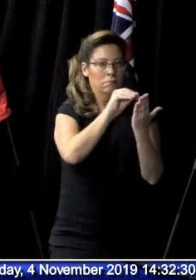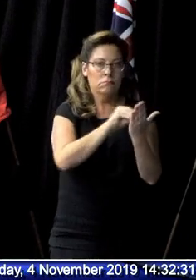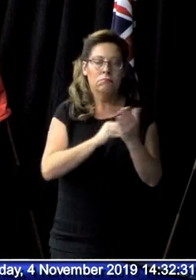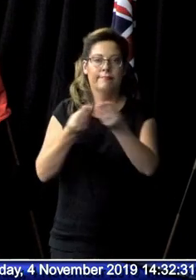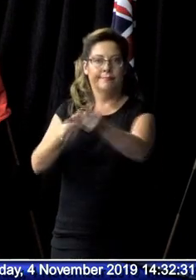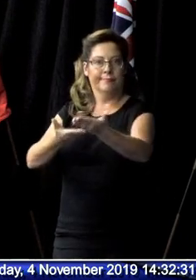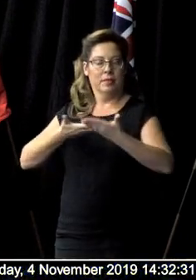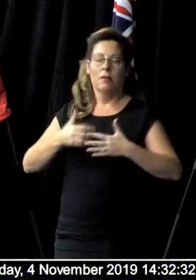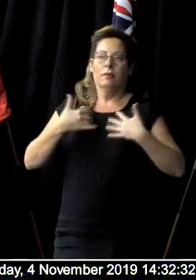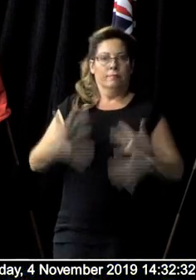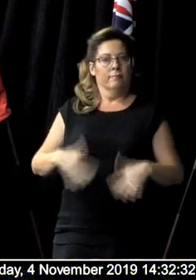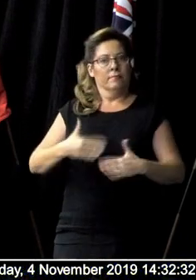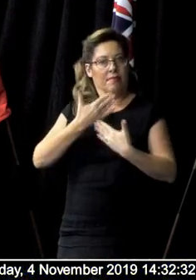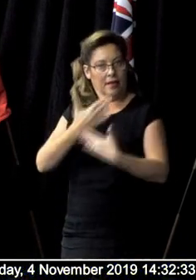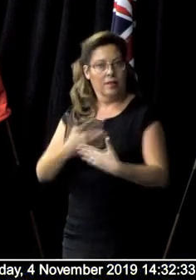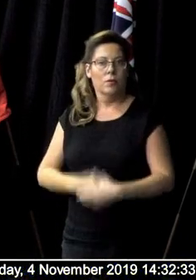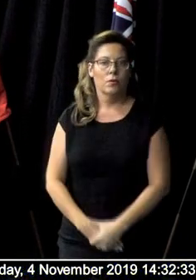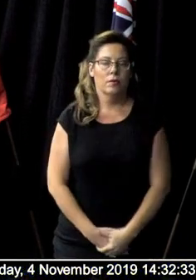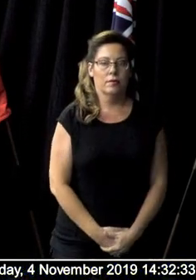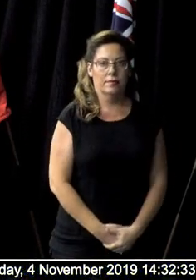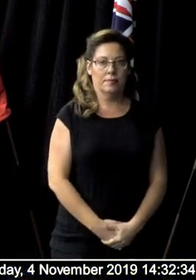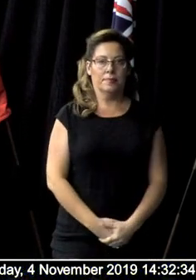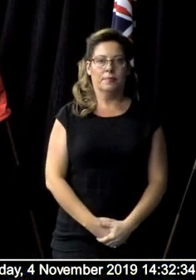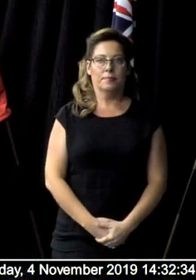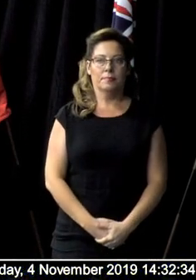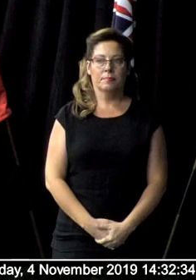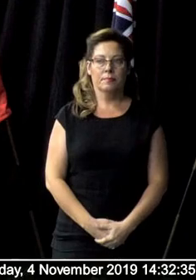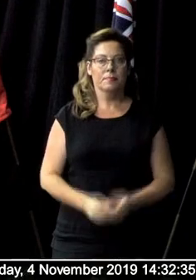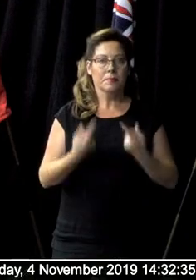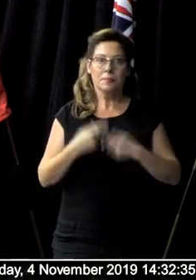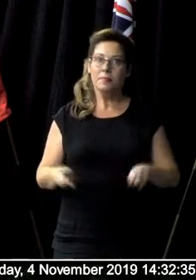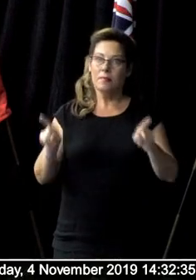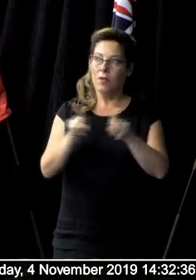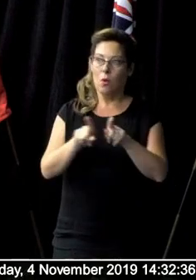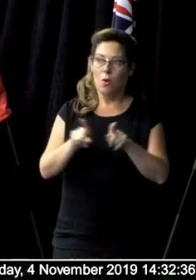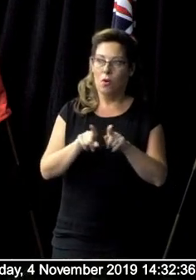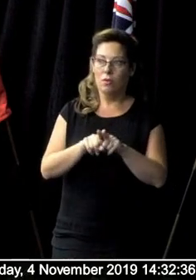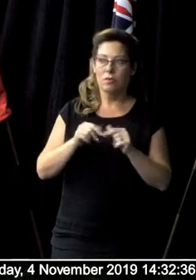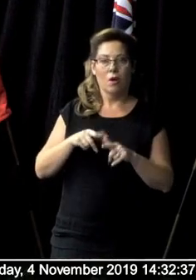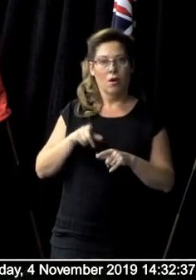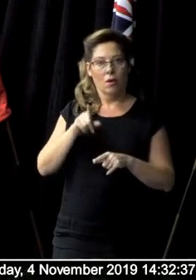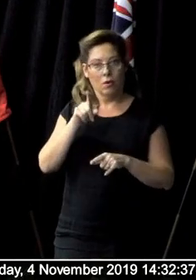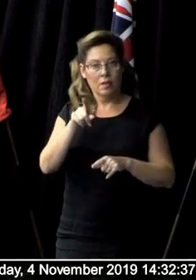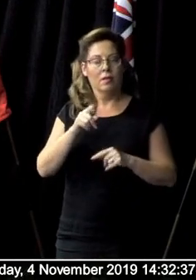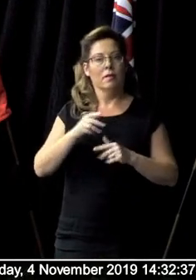Can I also thank Mrs Wilson, who is suffering with a significant chest infection this afternoon.